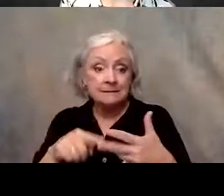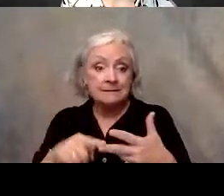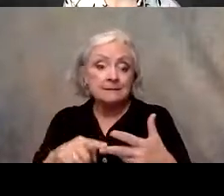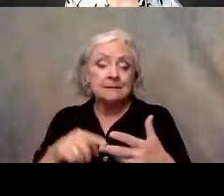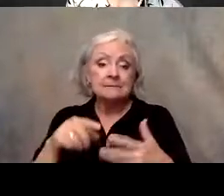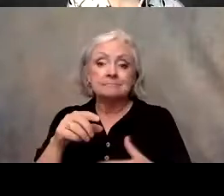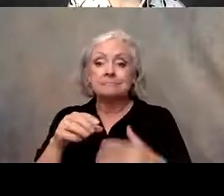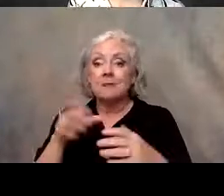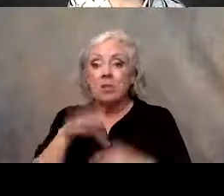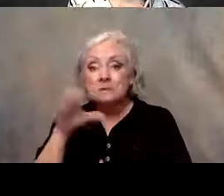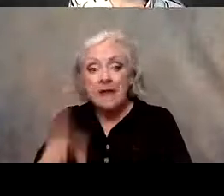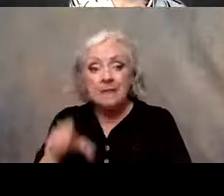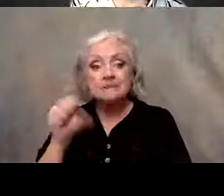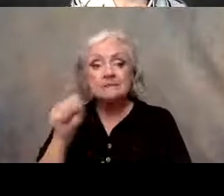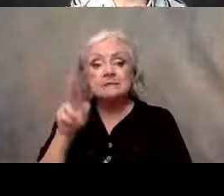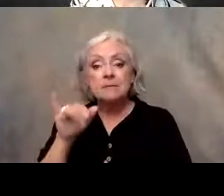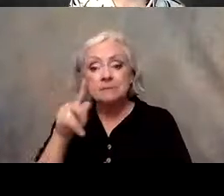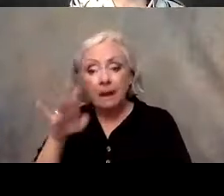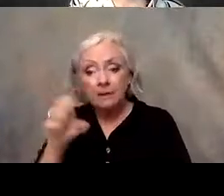the place to start is by creating a glossary